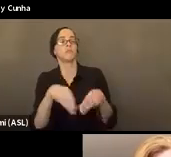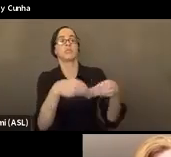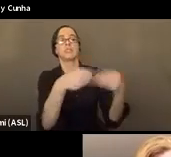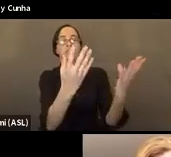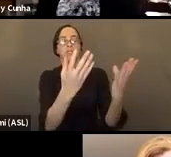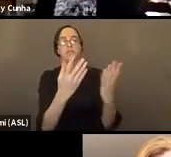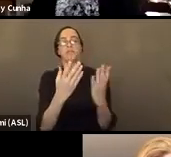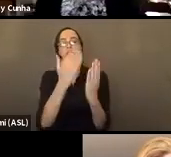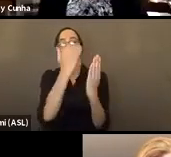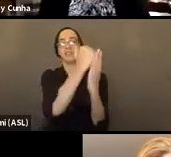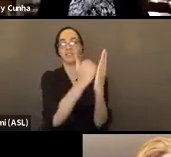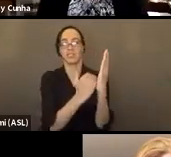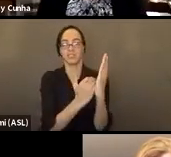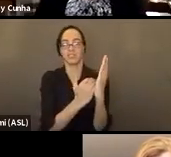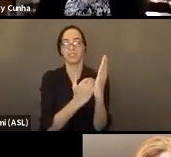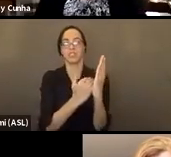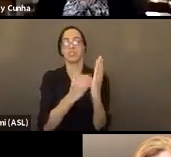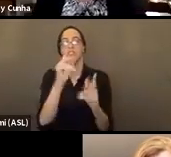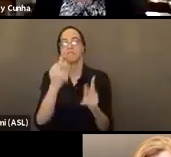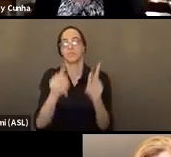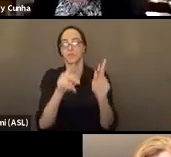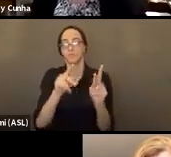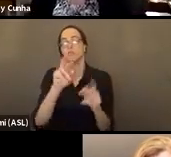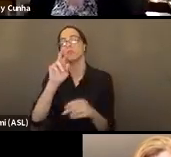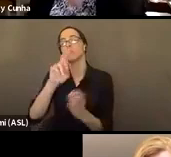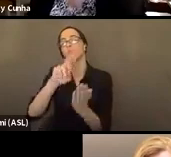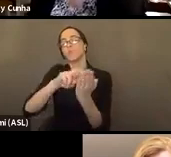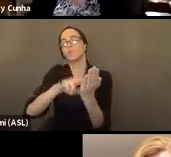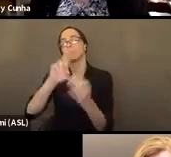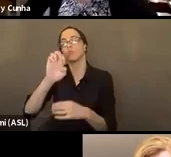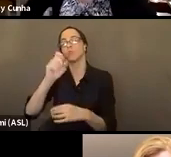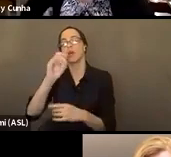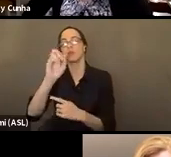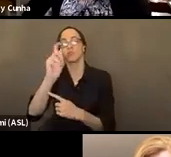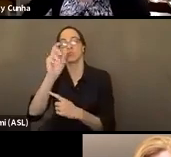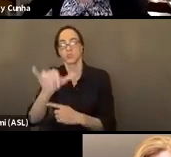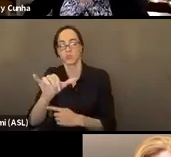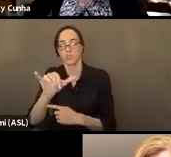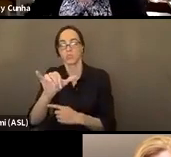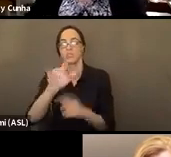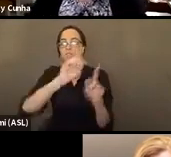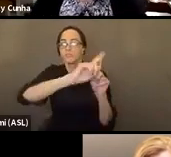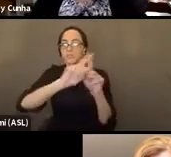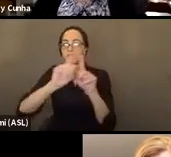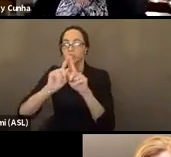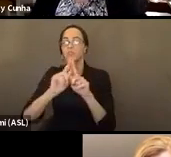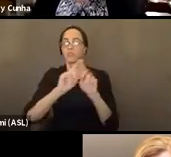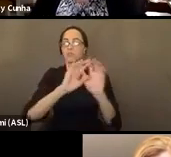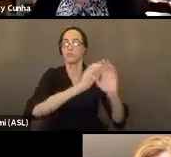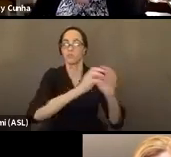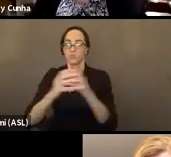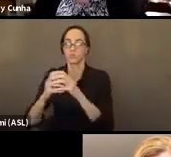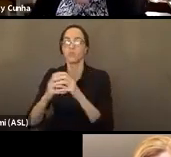the registry also maintains a program referred to as the urgent substitute provider program